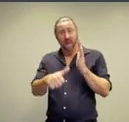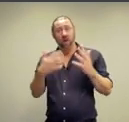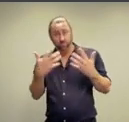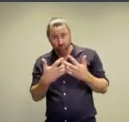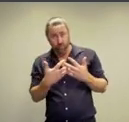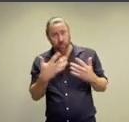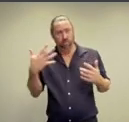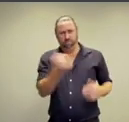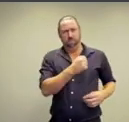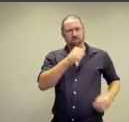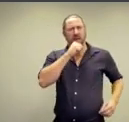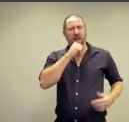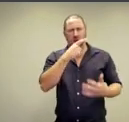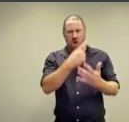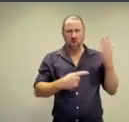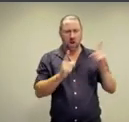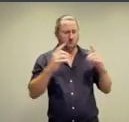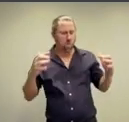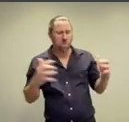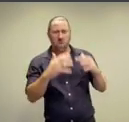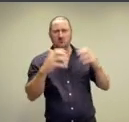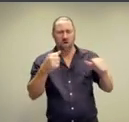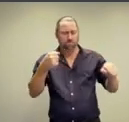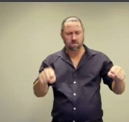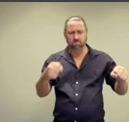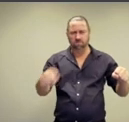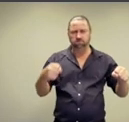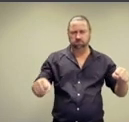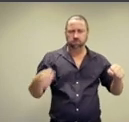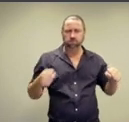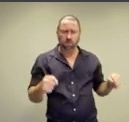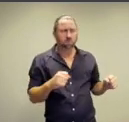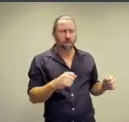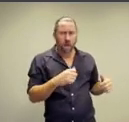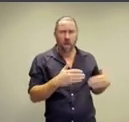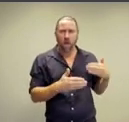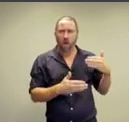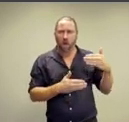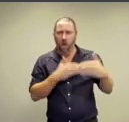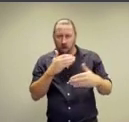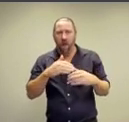as a typically masculine symbol associated with war and the emergence of the motorcycle